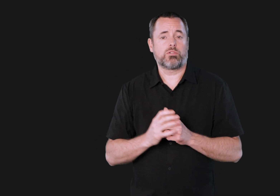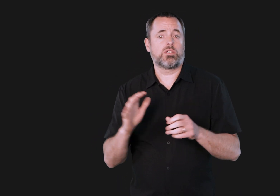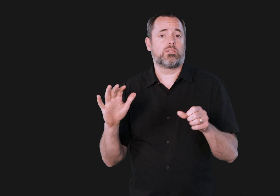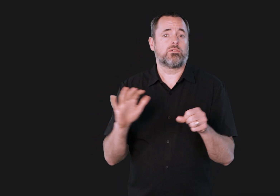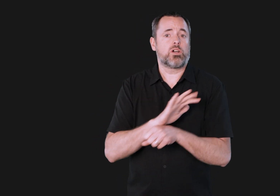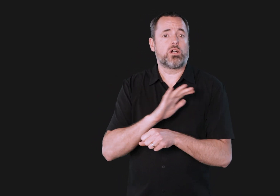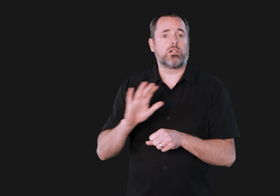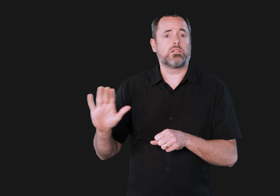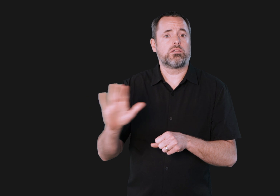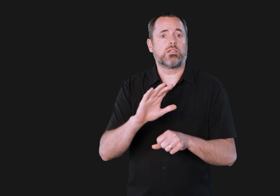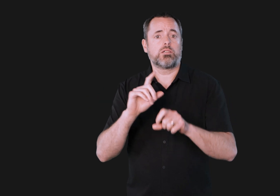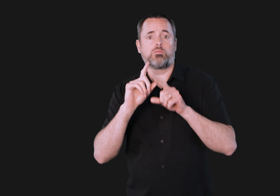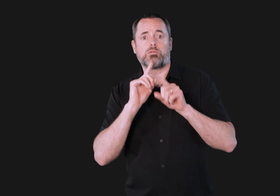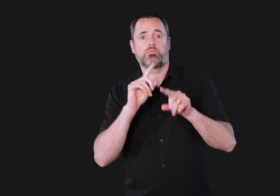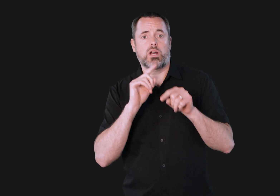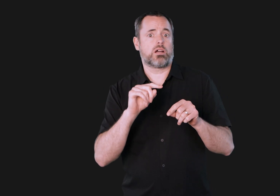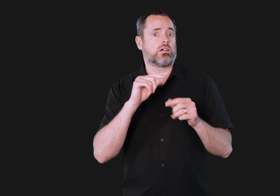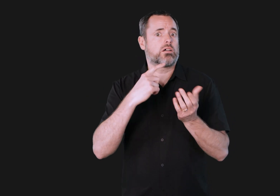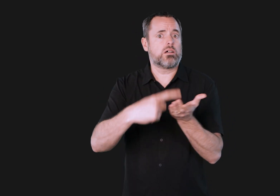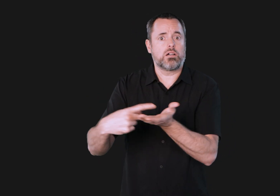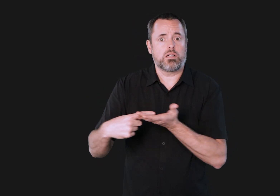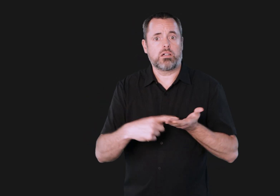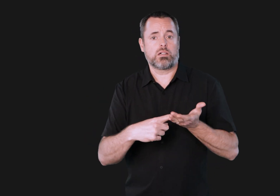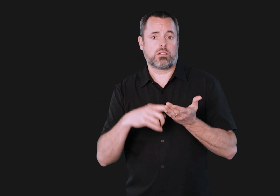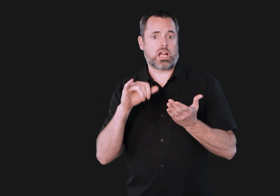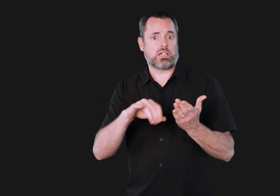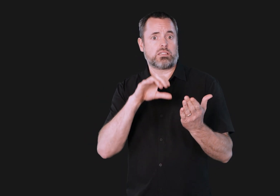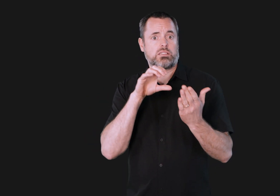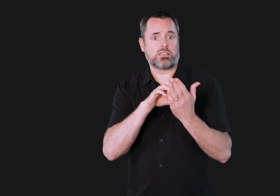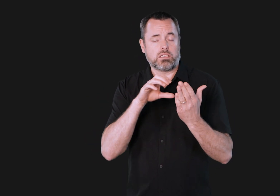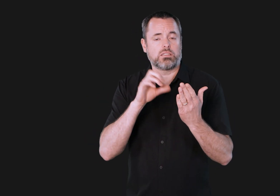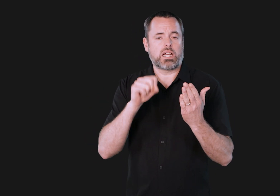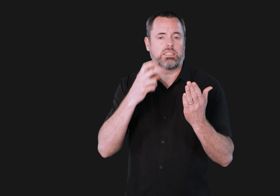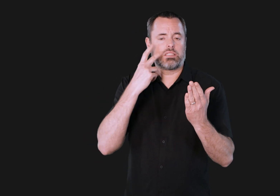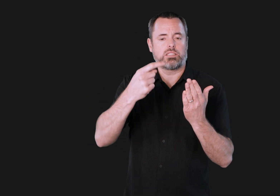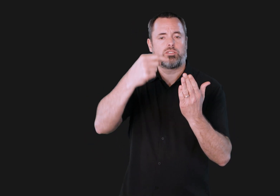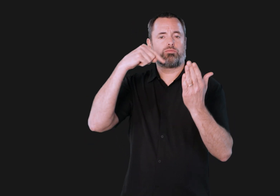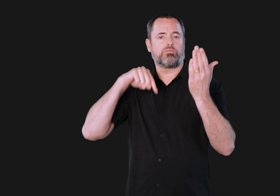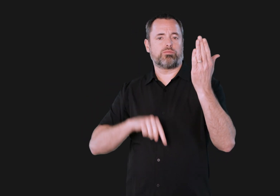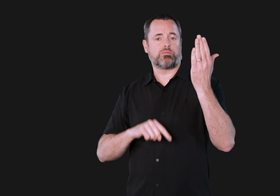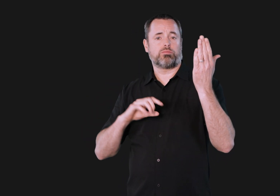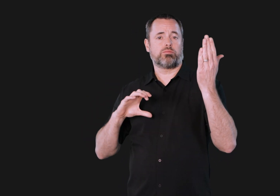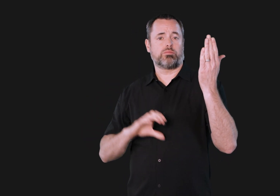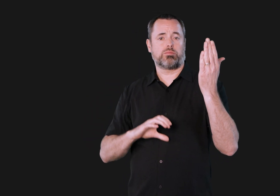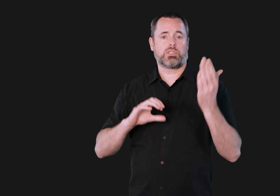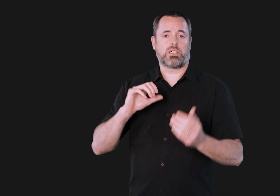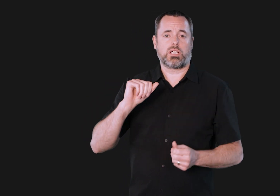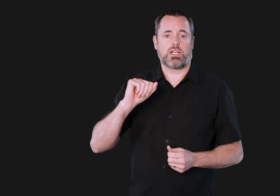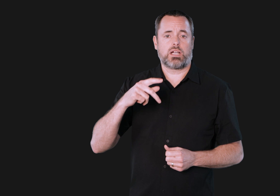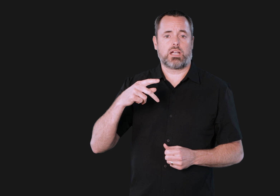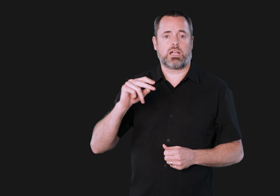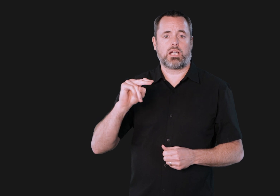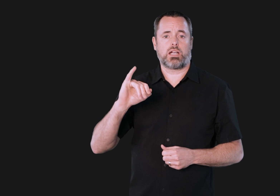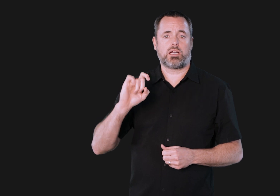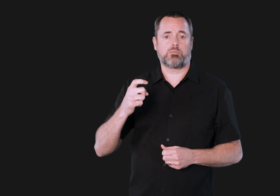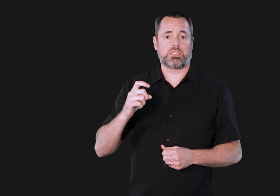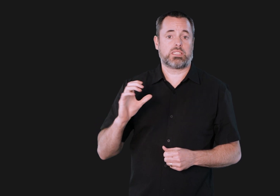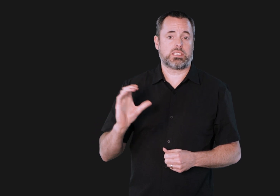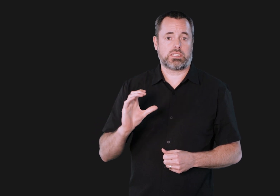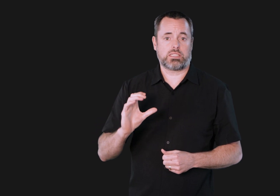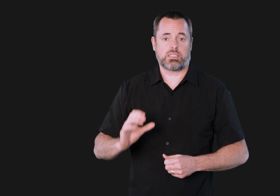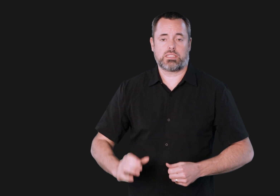The full record of the responses discussed in this section can be found in Appendix C.